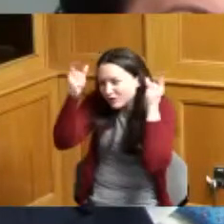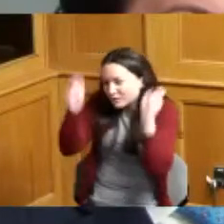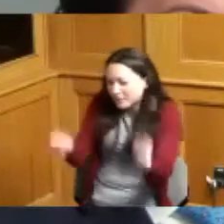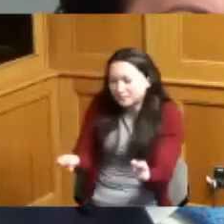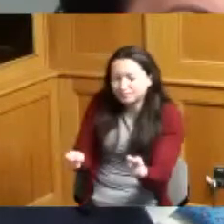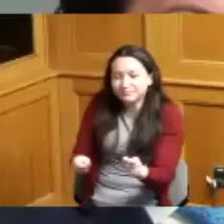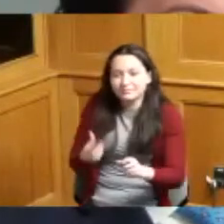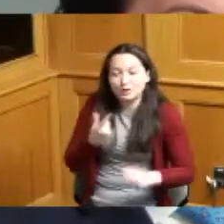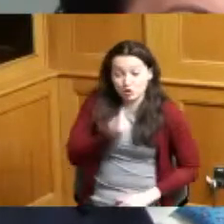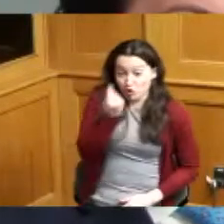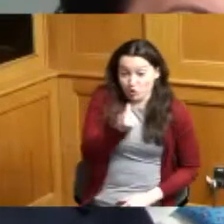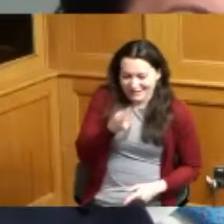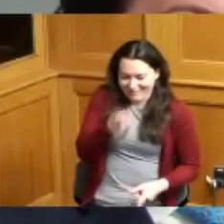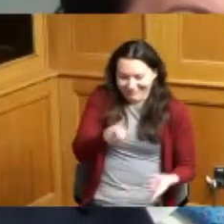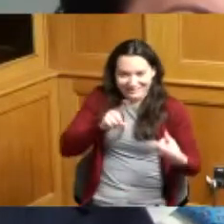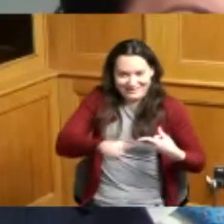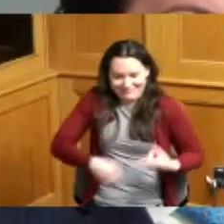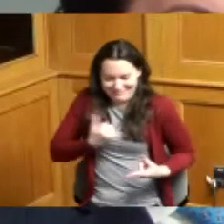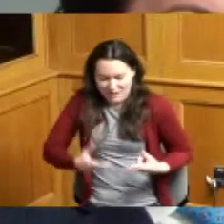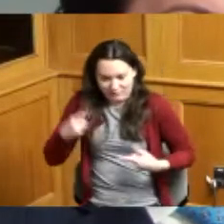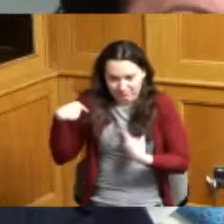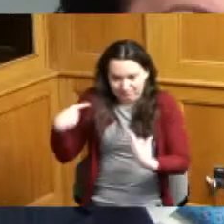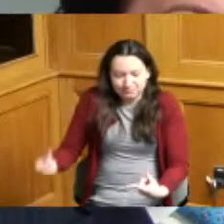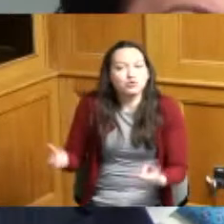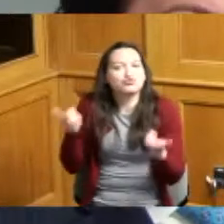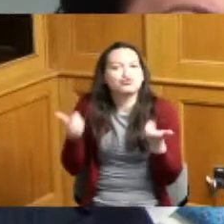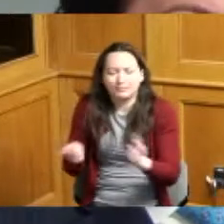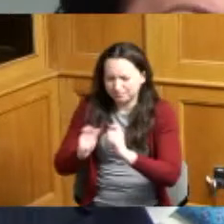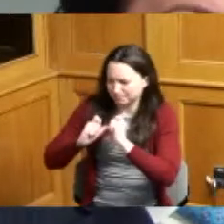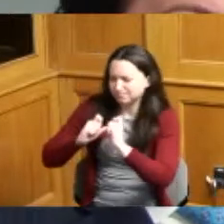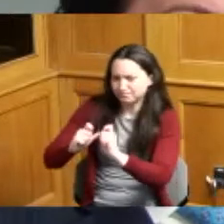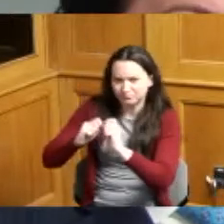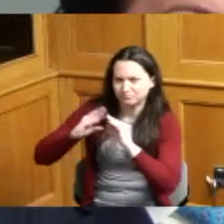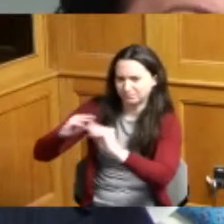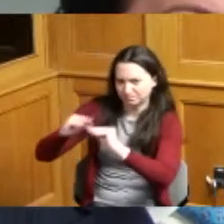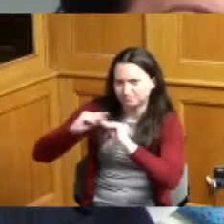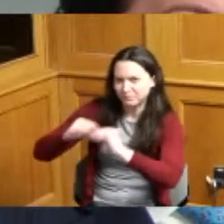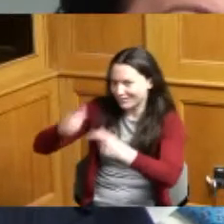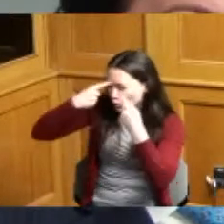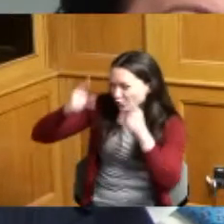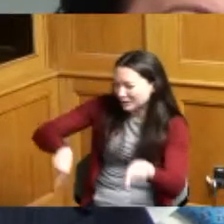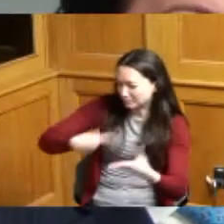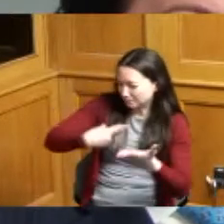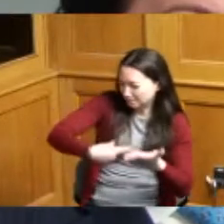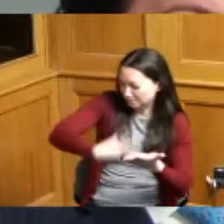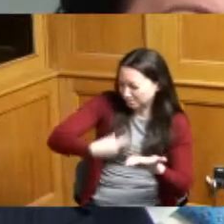Tuesday in in an effort to continue to move towards from as it relates to board